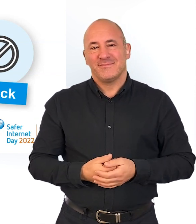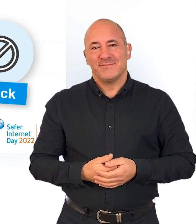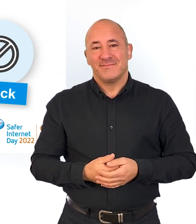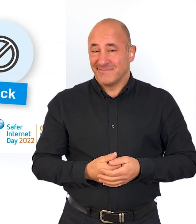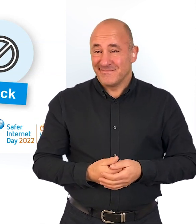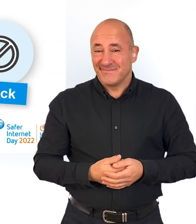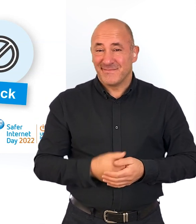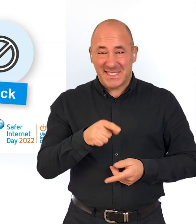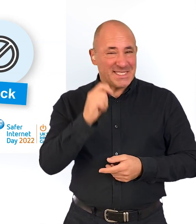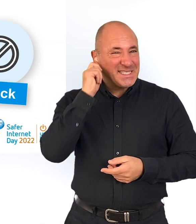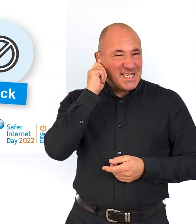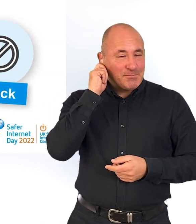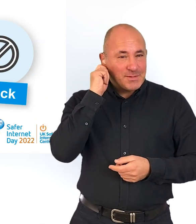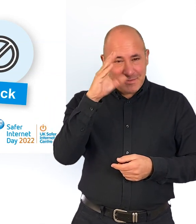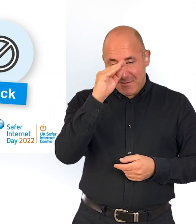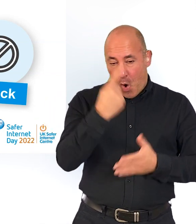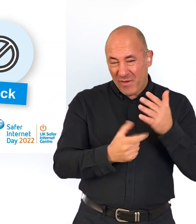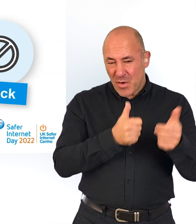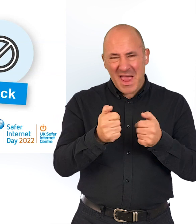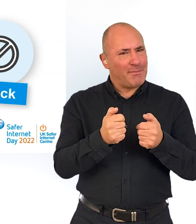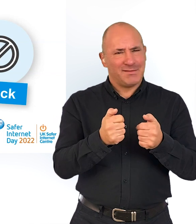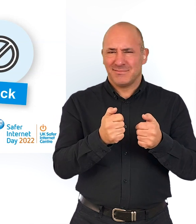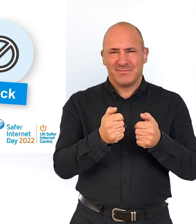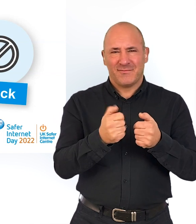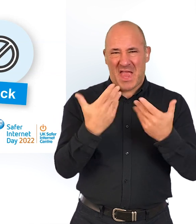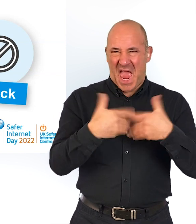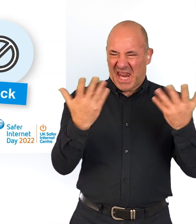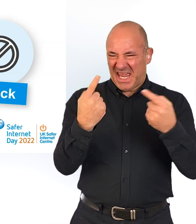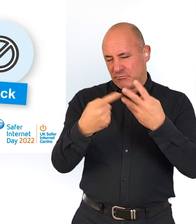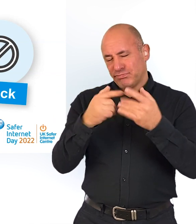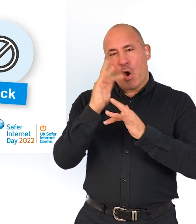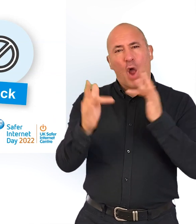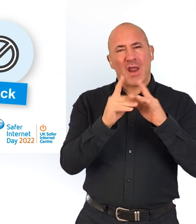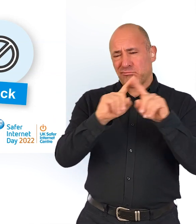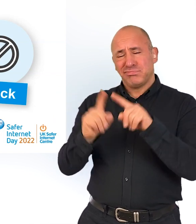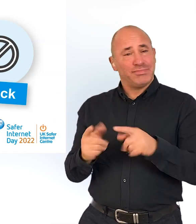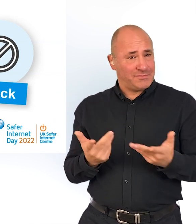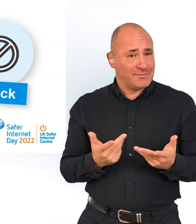As you can see, these are not just tips for games, but will work in other online spaces too.